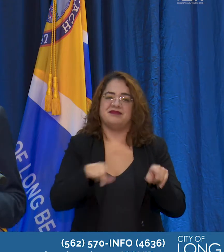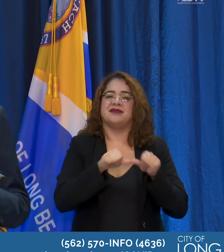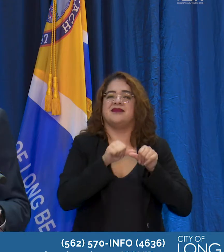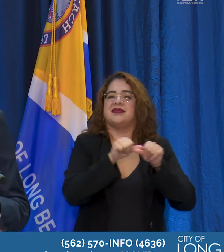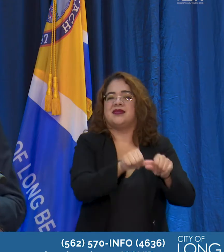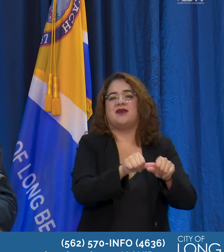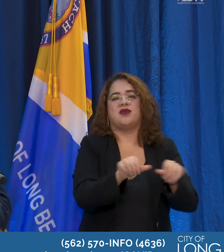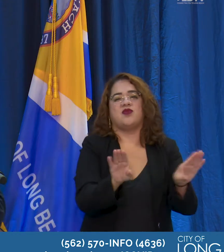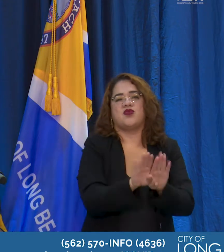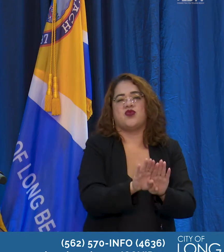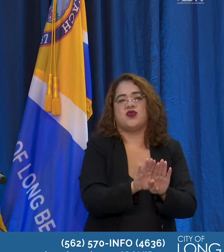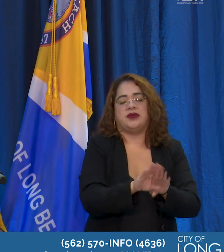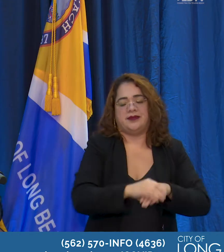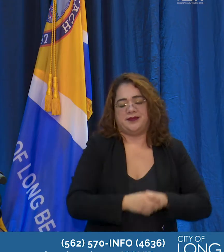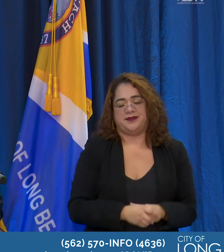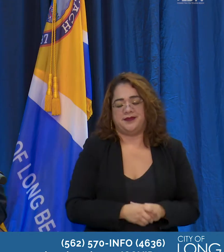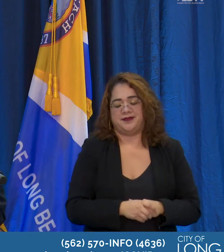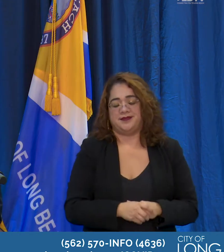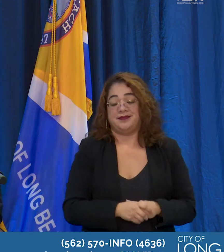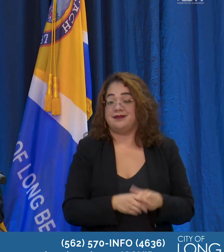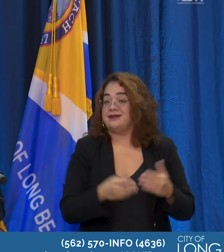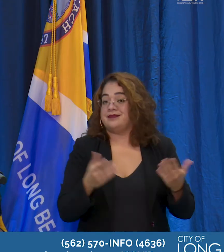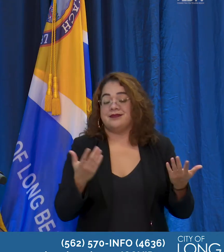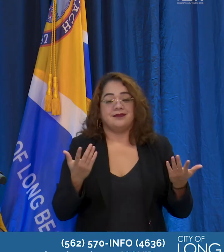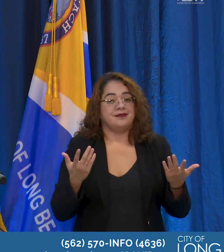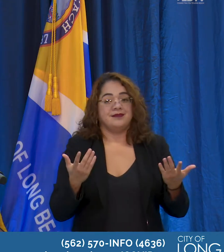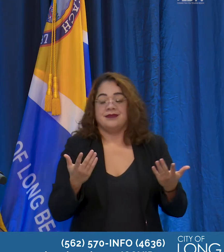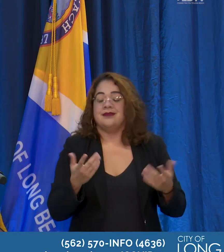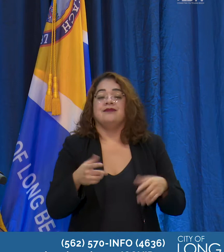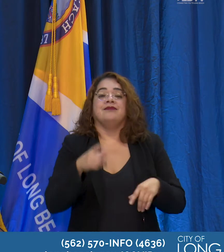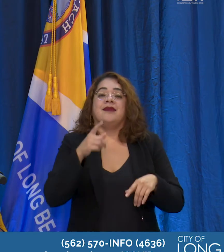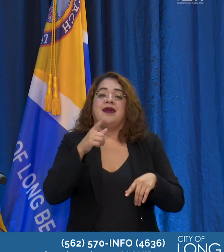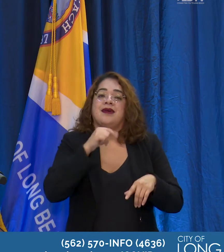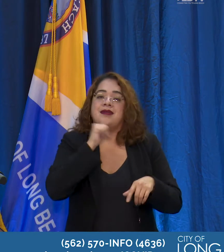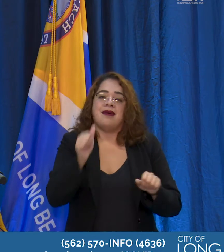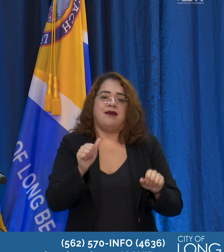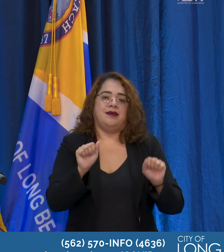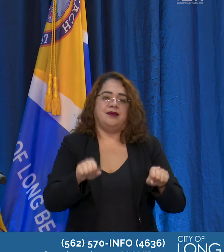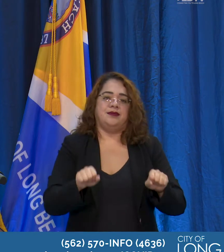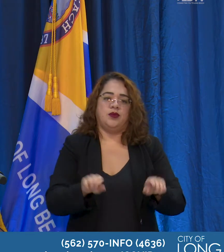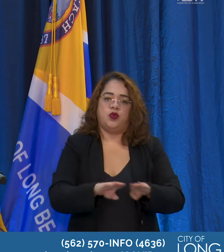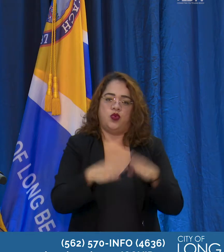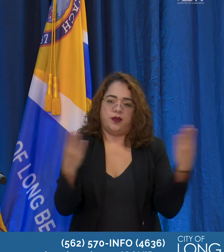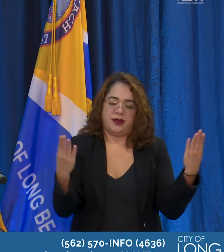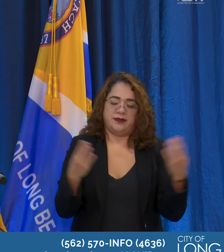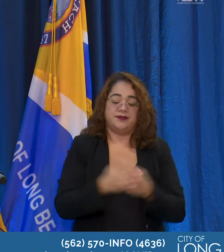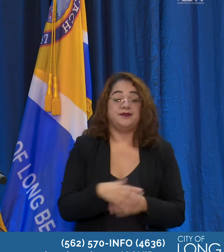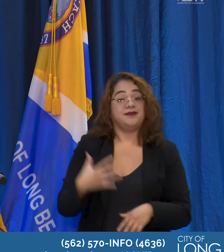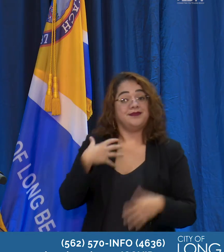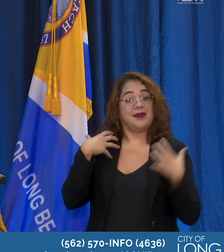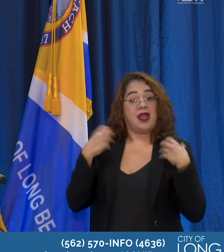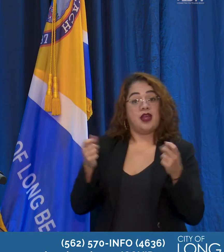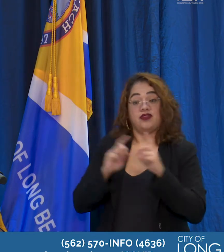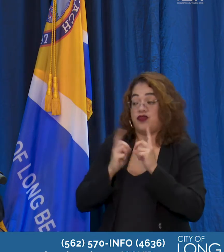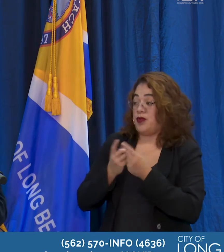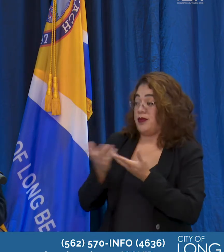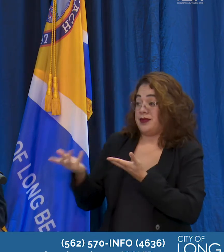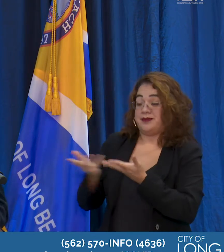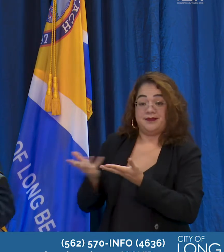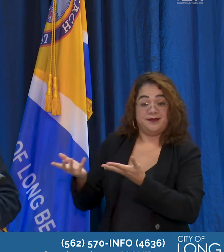doesn't have the ability to reopen bars. What we are trying to do with the health department is work with bars to see if there's a way